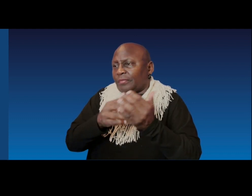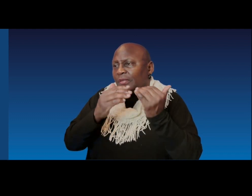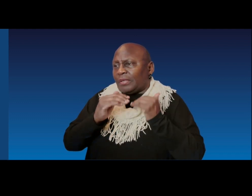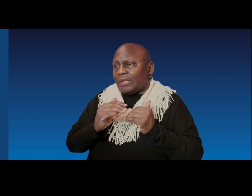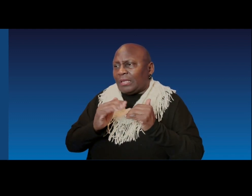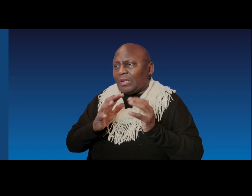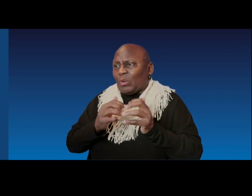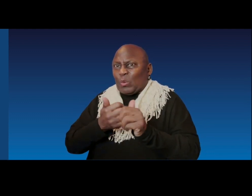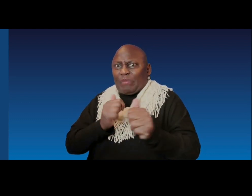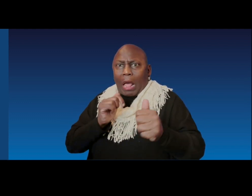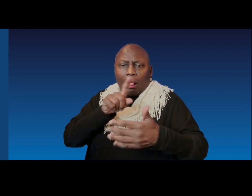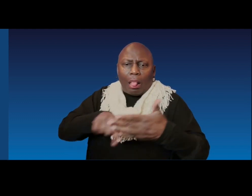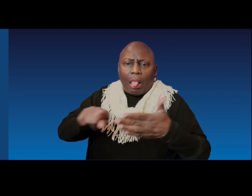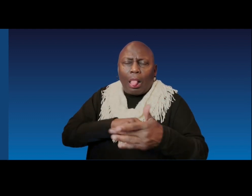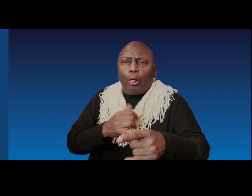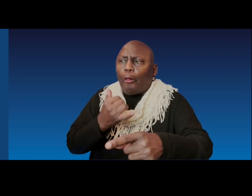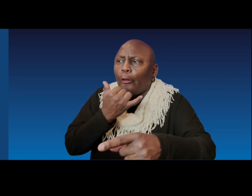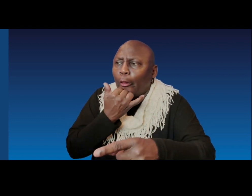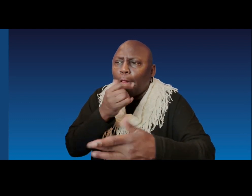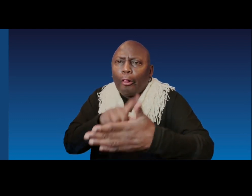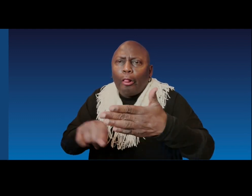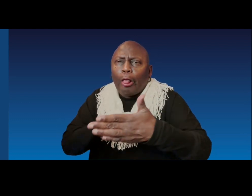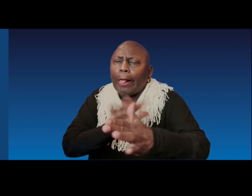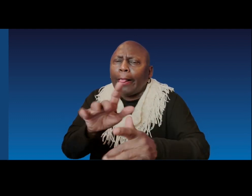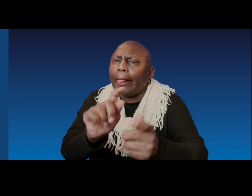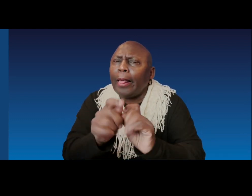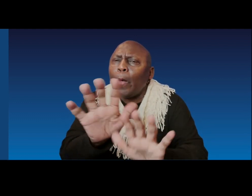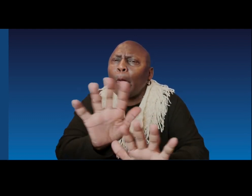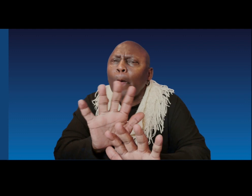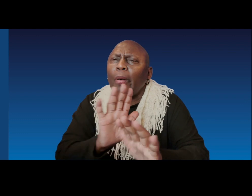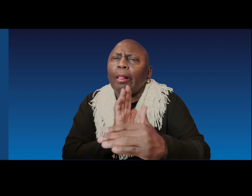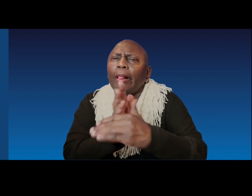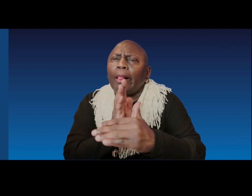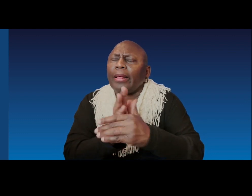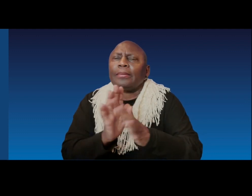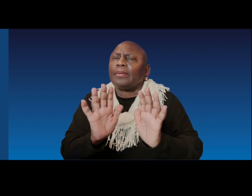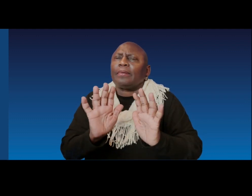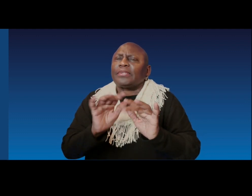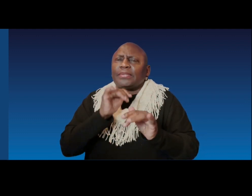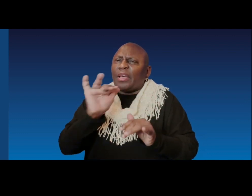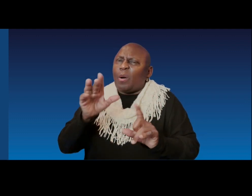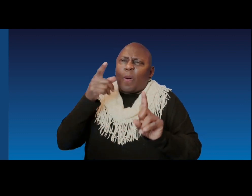refrain from criticizing or correcting. That's not the goal.